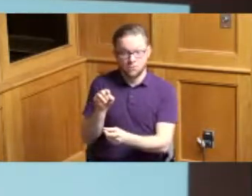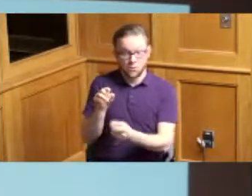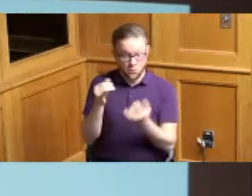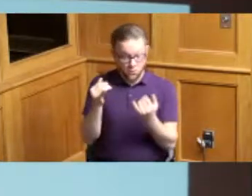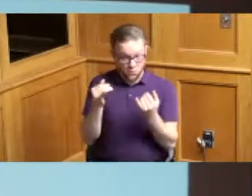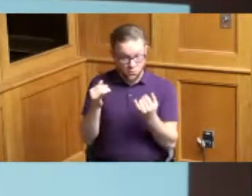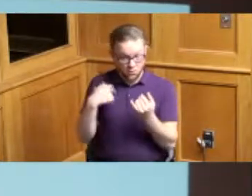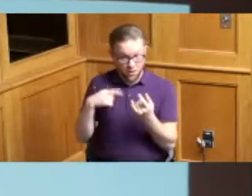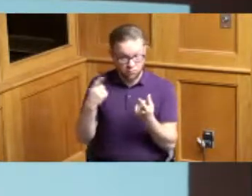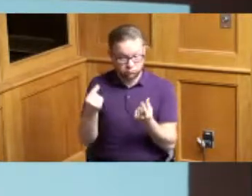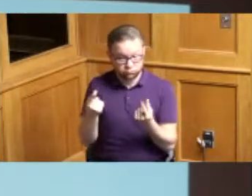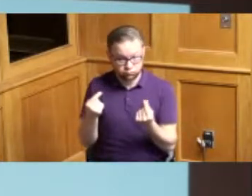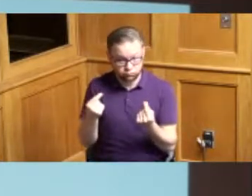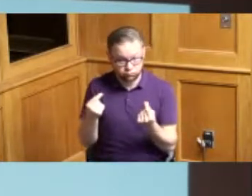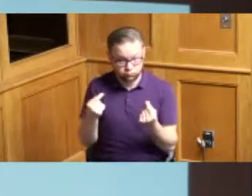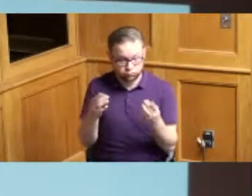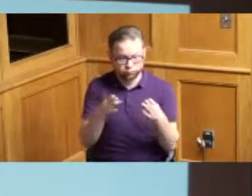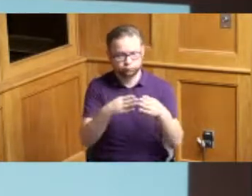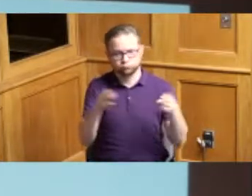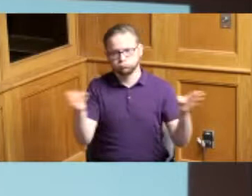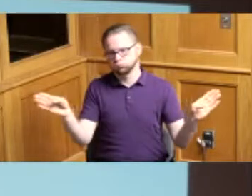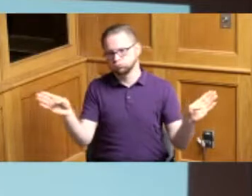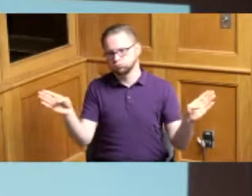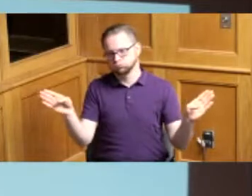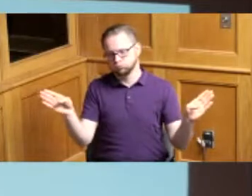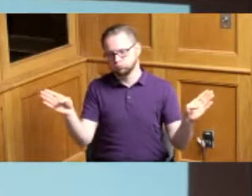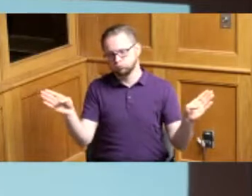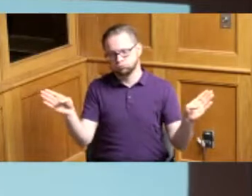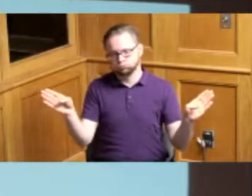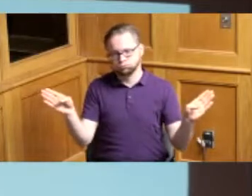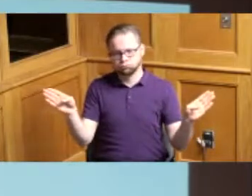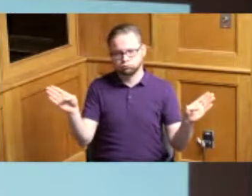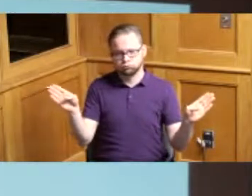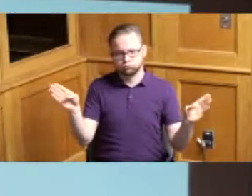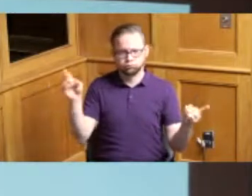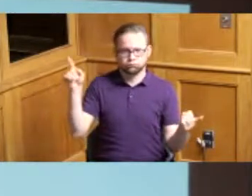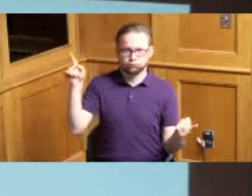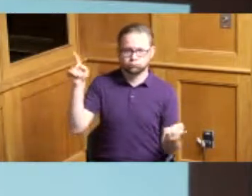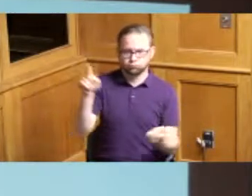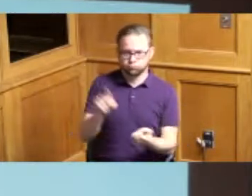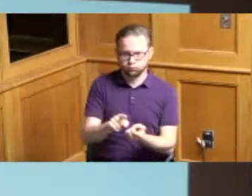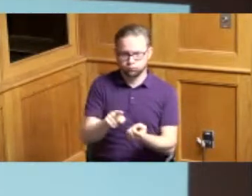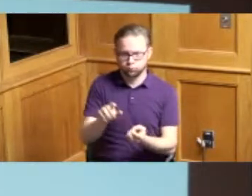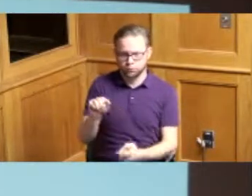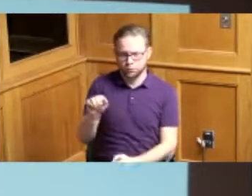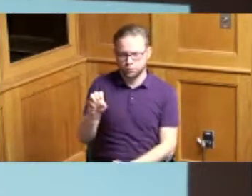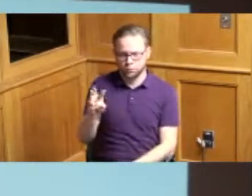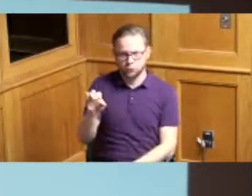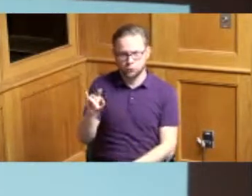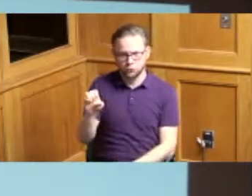at an across-the-board reduction in the sanitary in the sewer sewerage service charges to in order